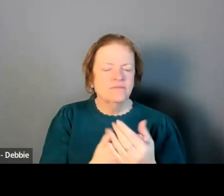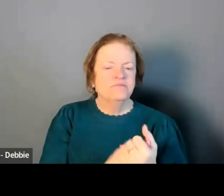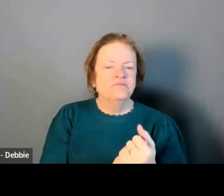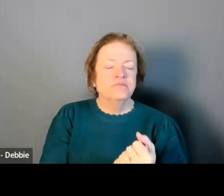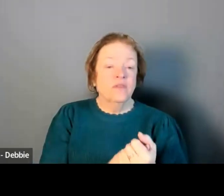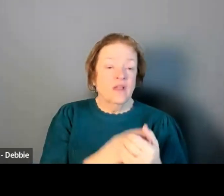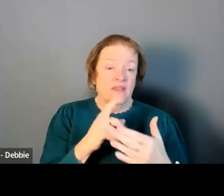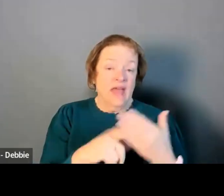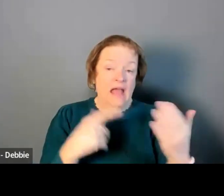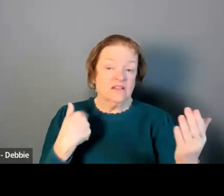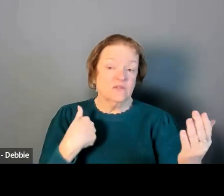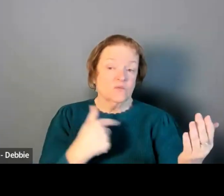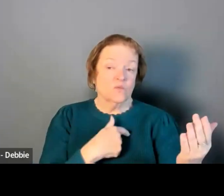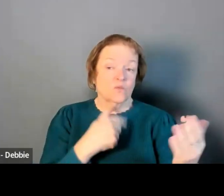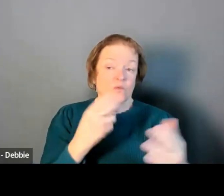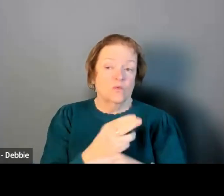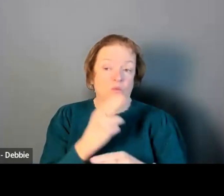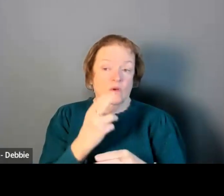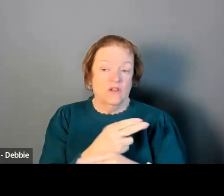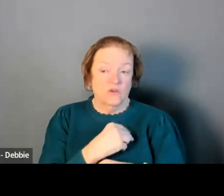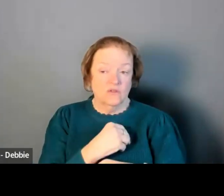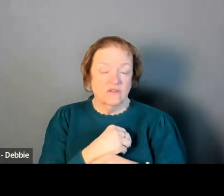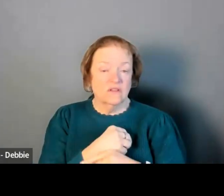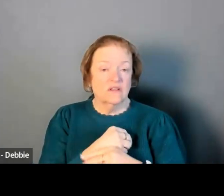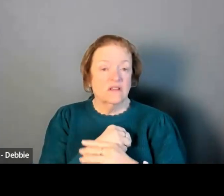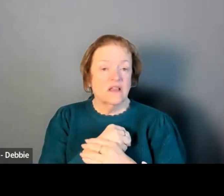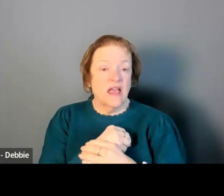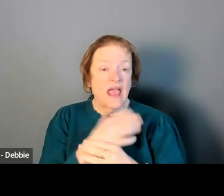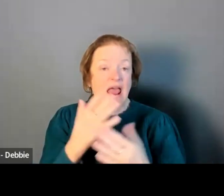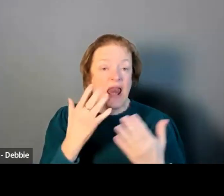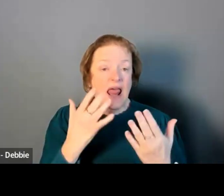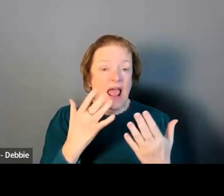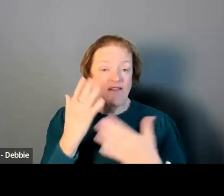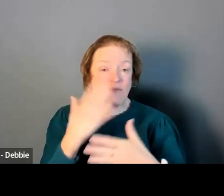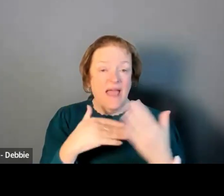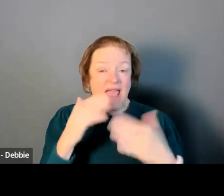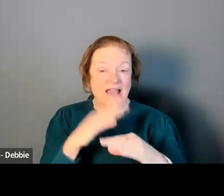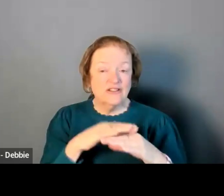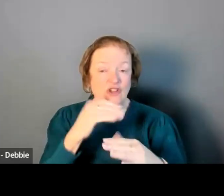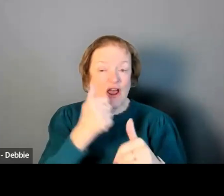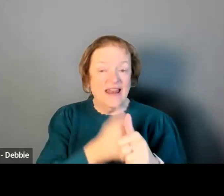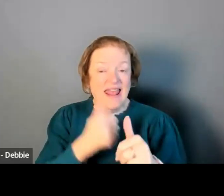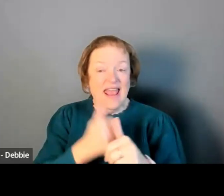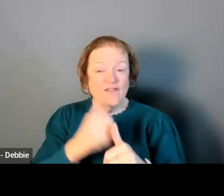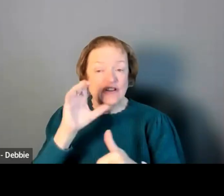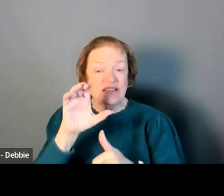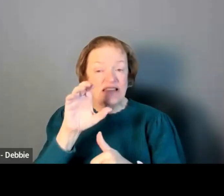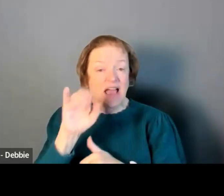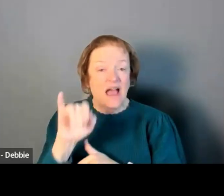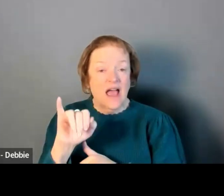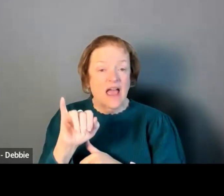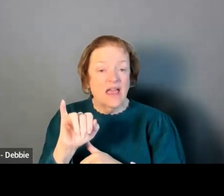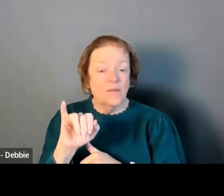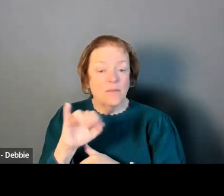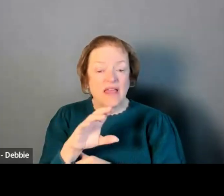And I have pretty much put my hands on probably every. CI so far, except for the Osia, I have a new student that just got it,